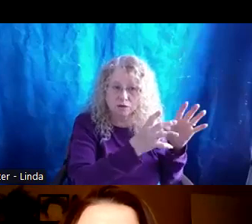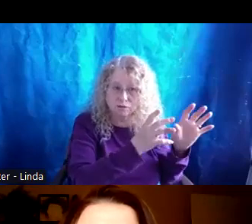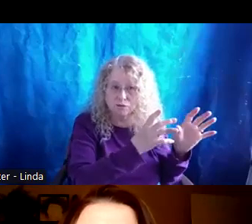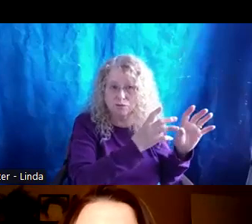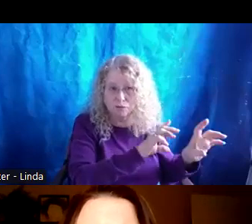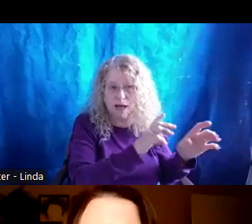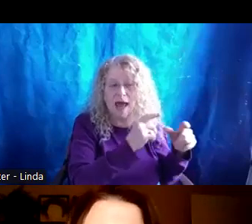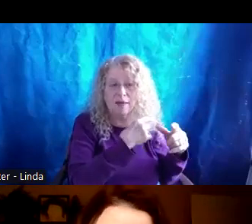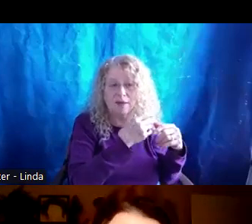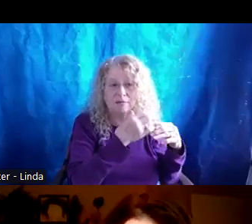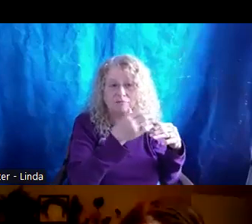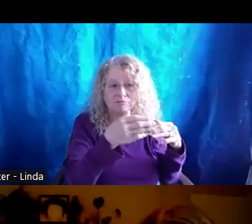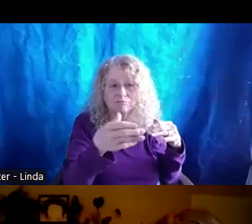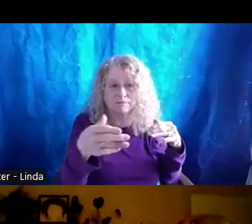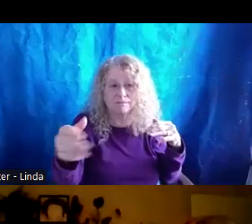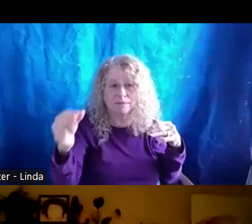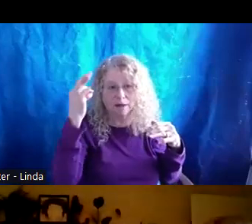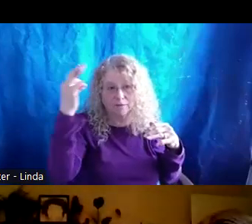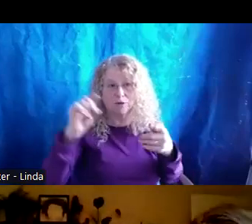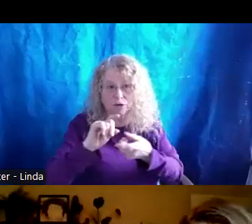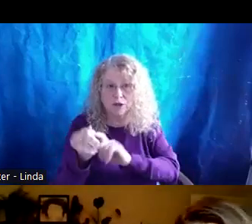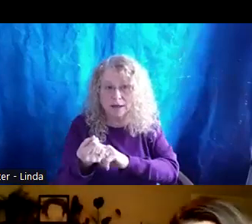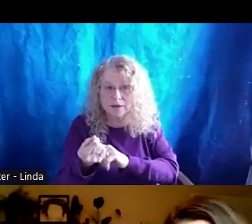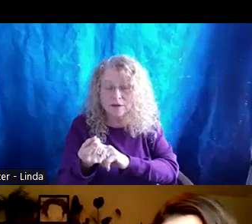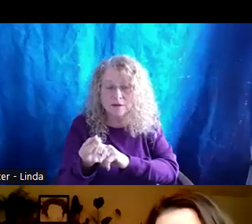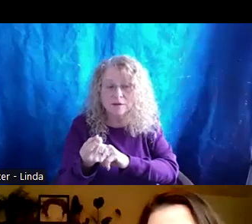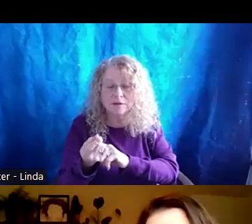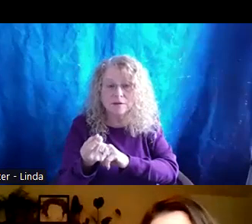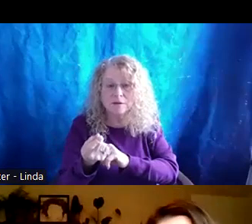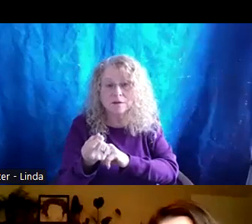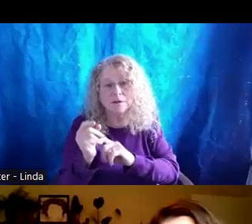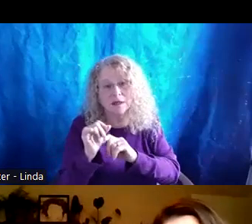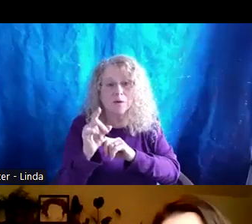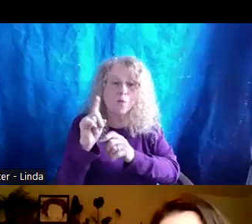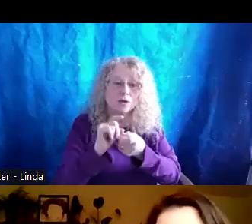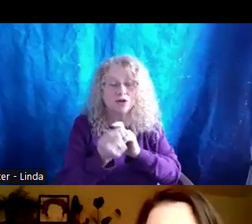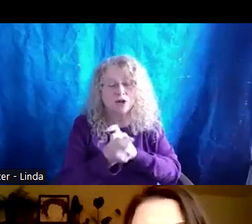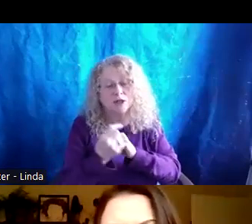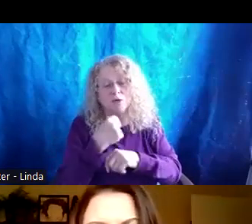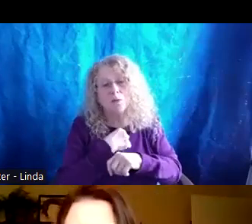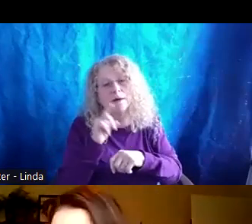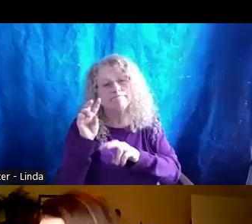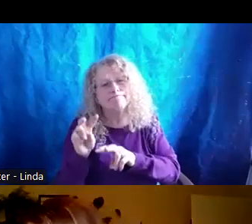AS SOME OF THE FUTURE CHANGES TOO, SO LIKE ONE CHANGE THAT WE'RE LOOKING AT FOR THE CHILDCARE